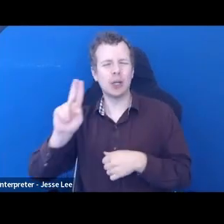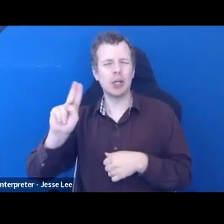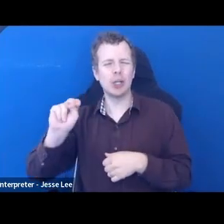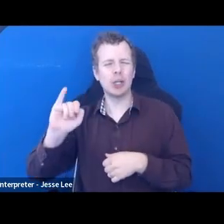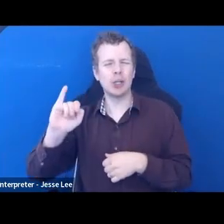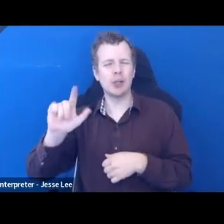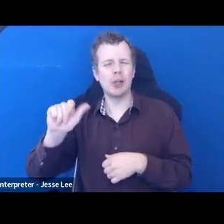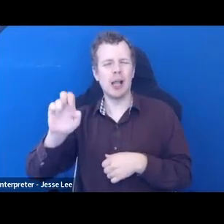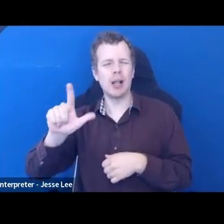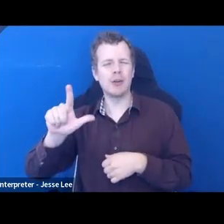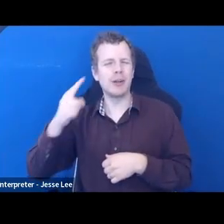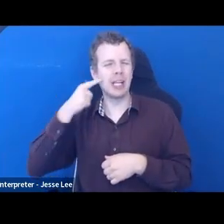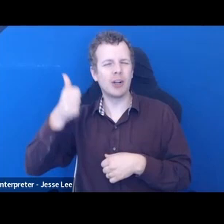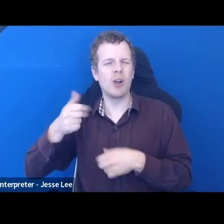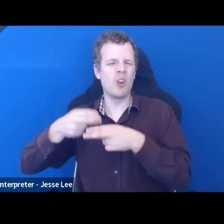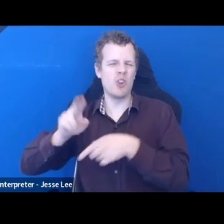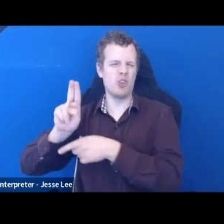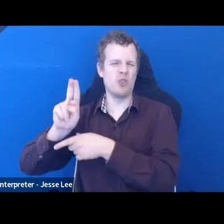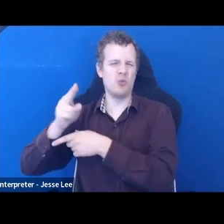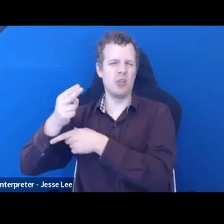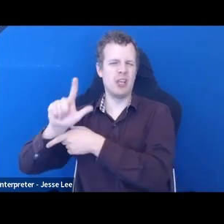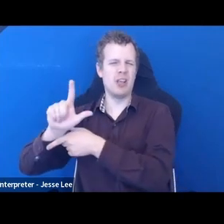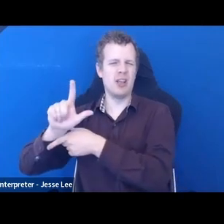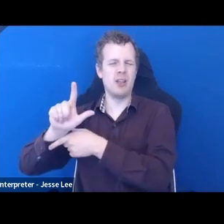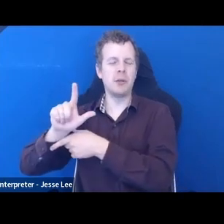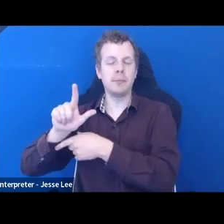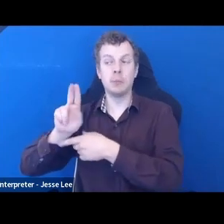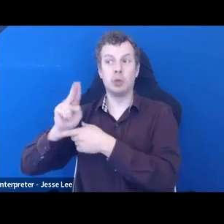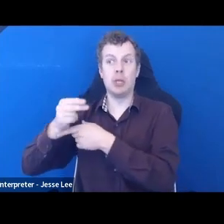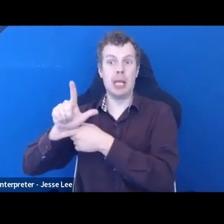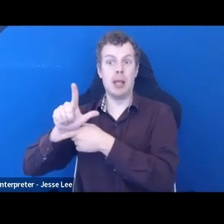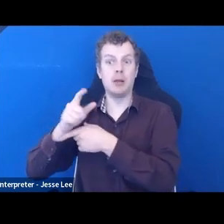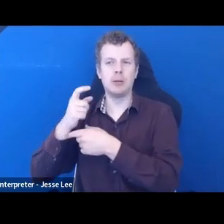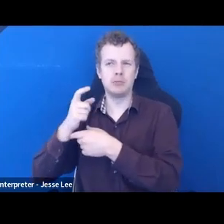This one here has been the most recent one used. And so that's what I went with today.